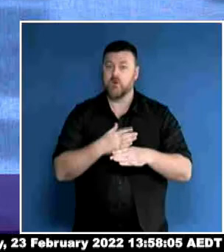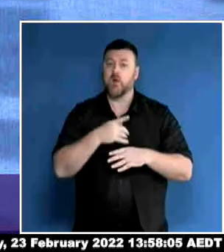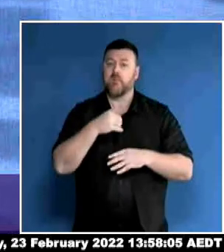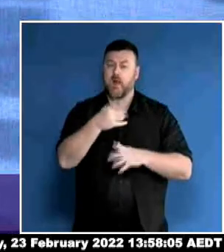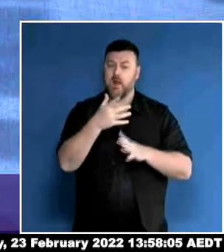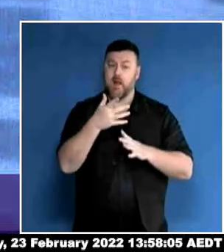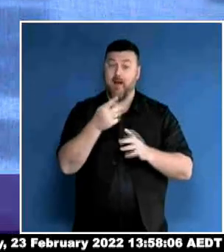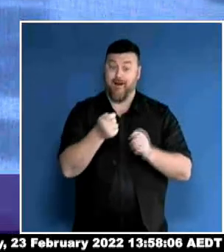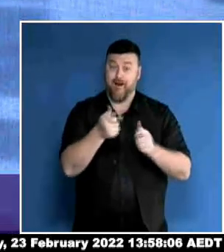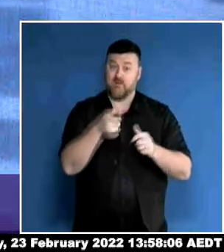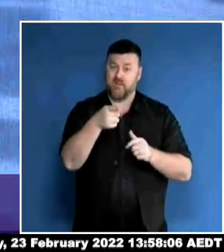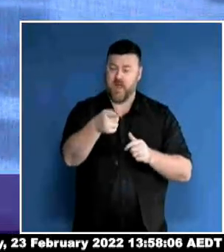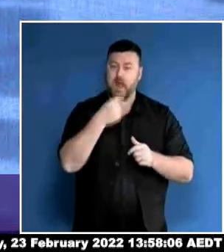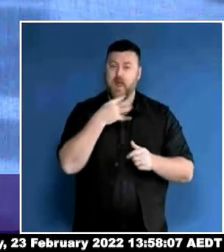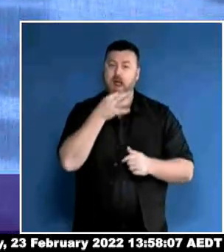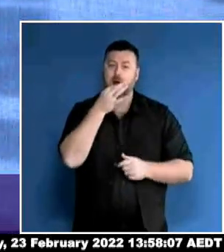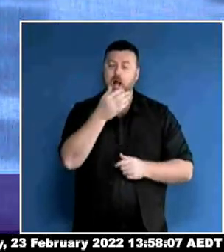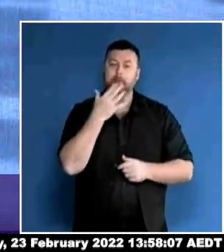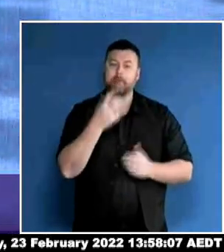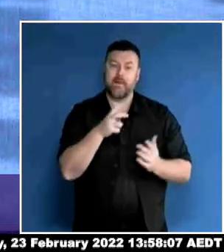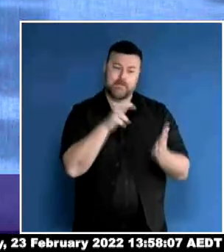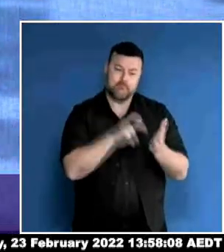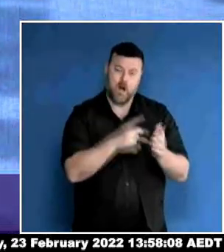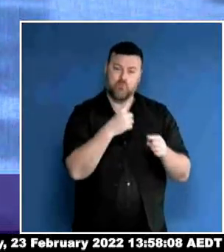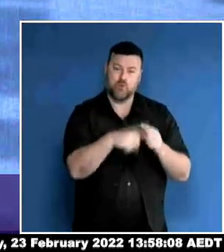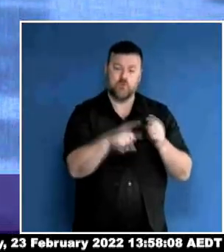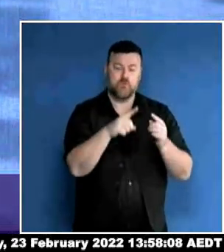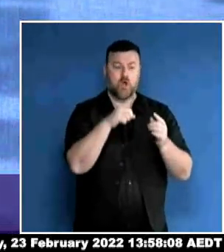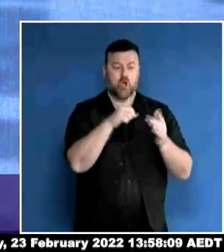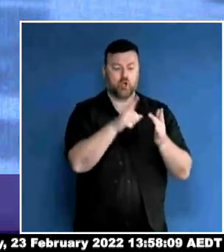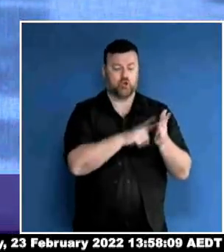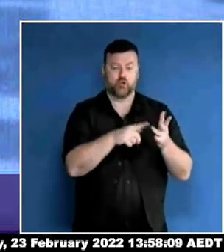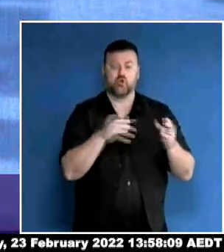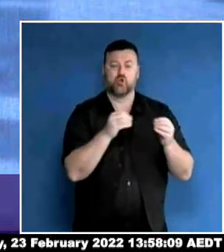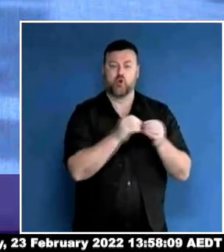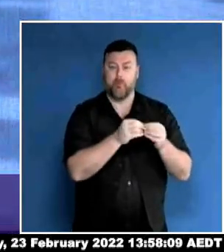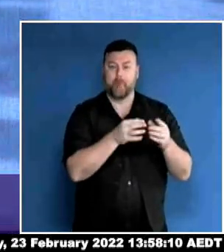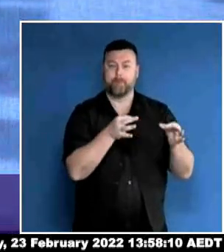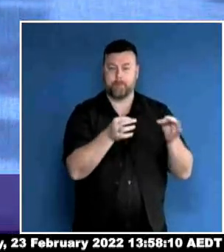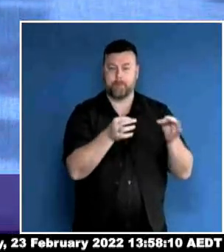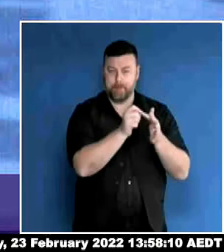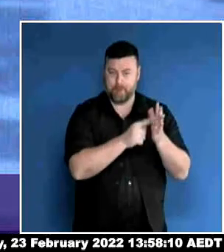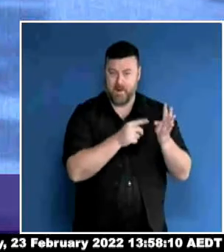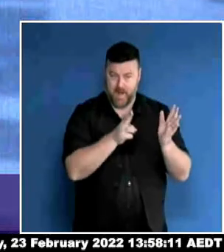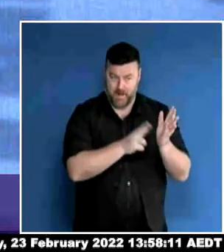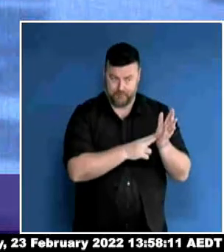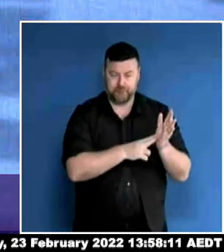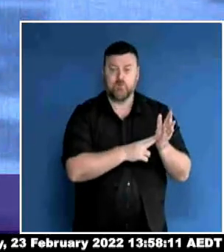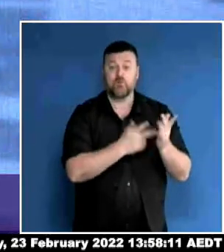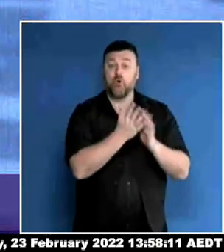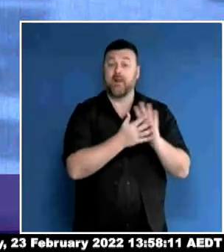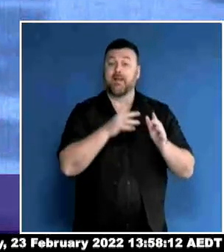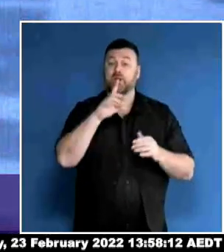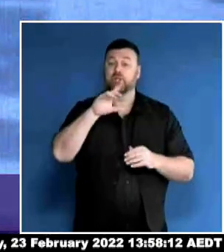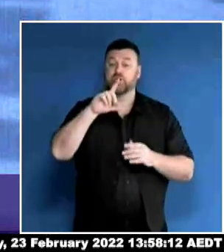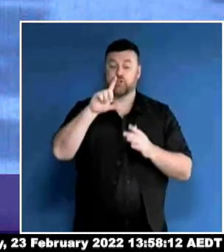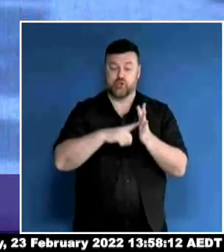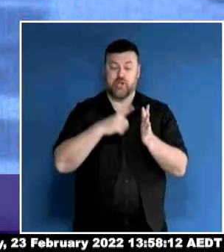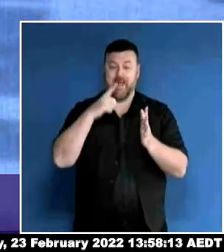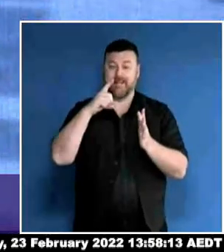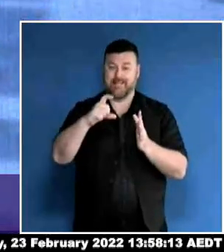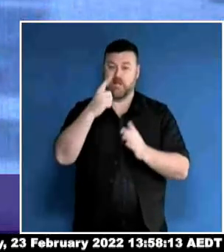So JC-1 asked you to sign a new job plan confirming that JC-1 had found the barista